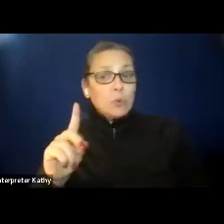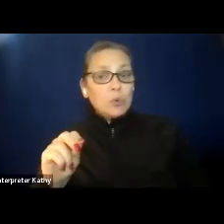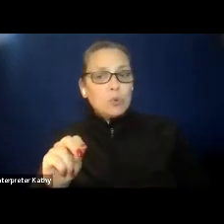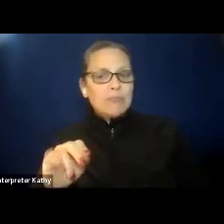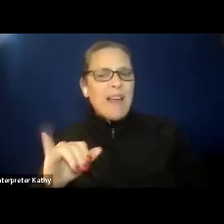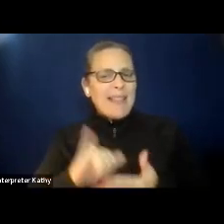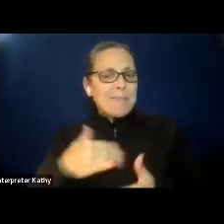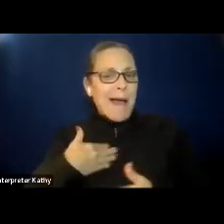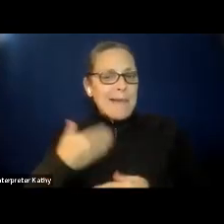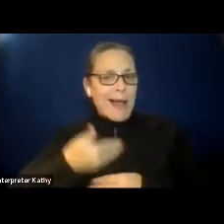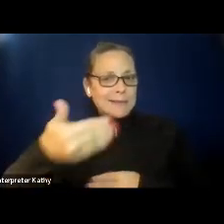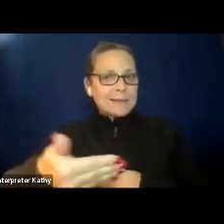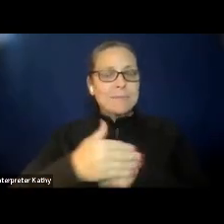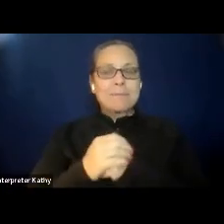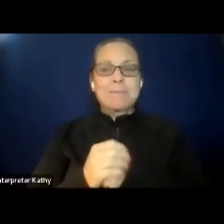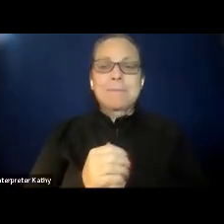disabled and that's okay. But some